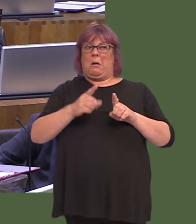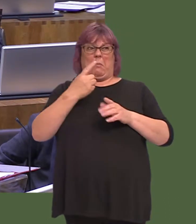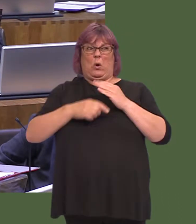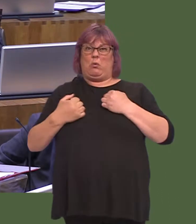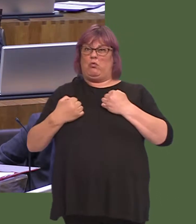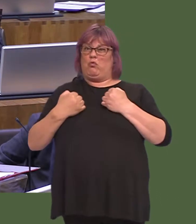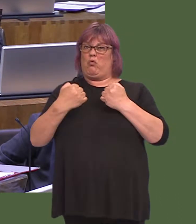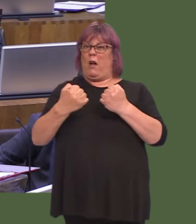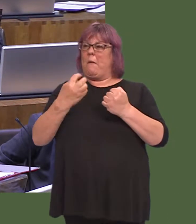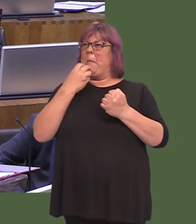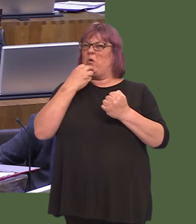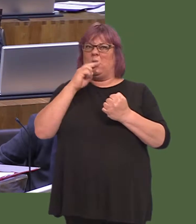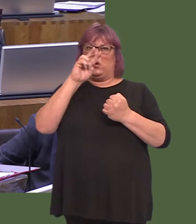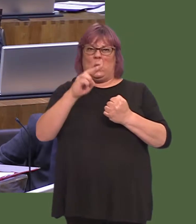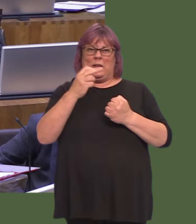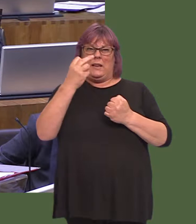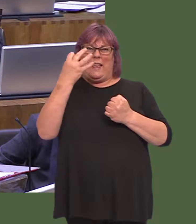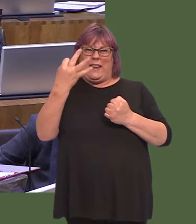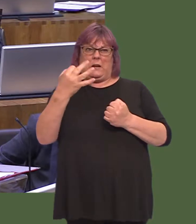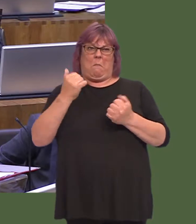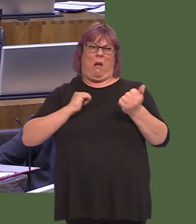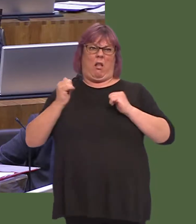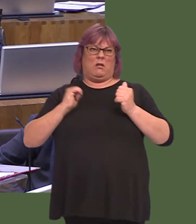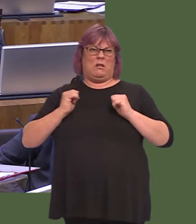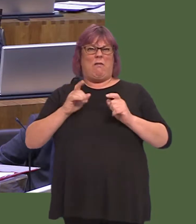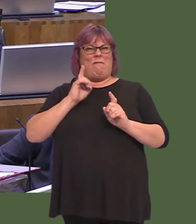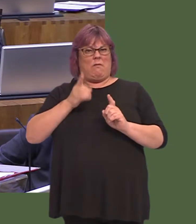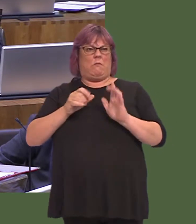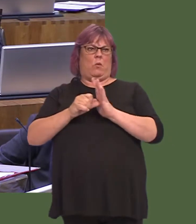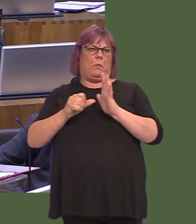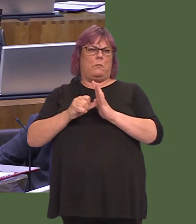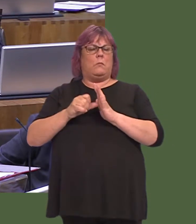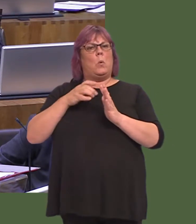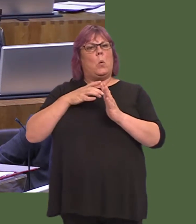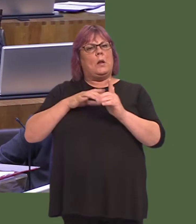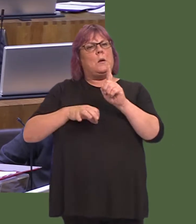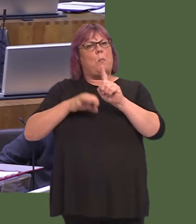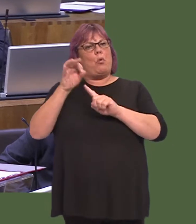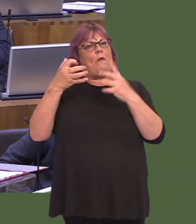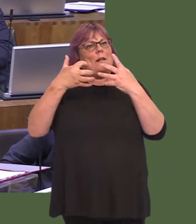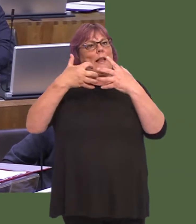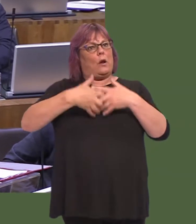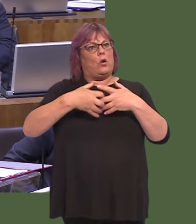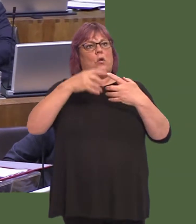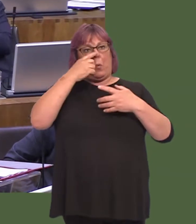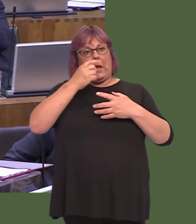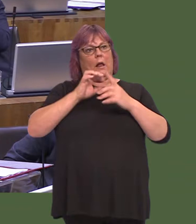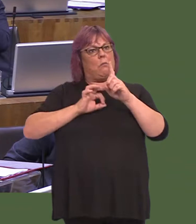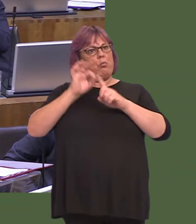range of 28 miles. Now, that's the problem. We need to make sure that the technology is right to move ahead, in the way that she has